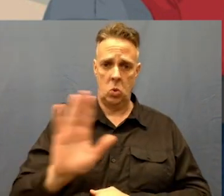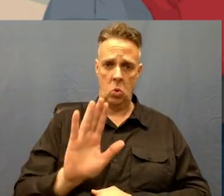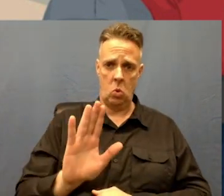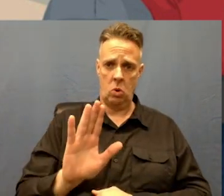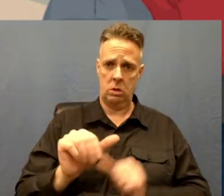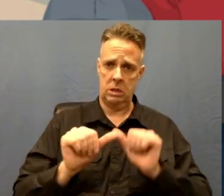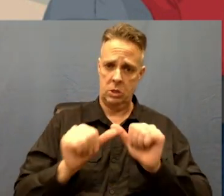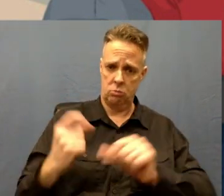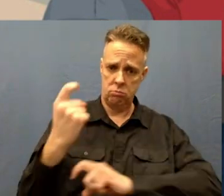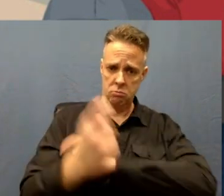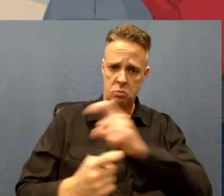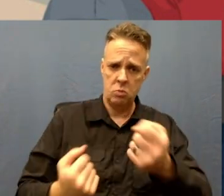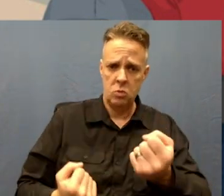THAT THIS SUPPORT CONTINUE, AND THAT MANY OTHER PEOPLE IN